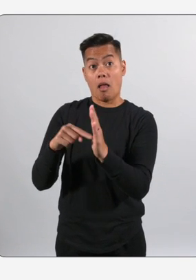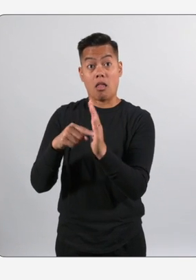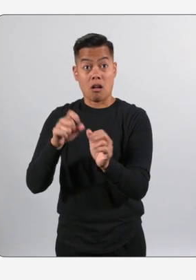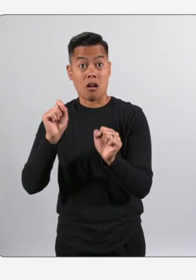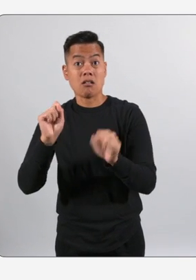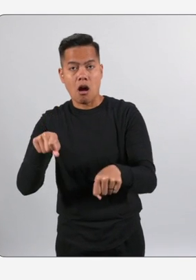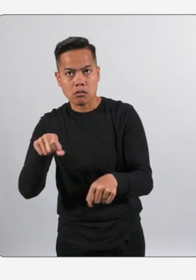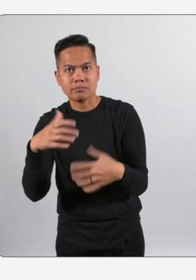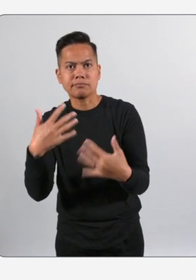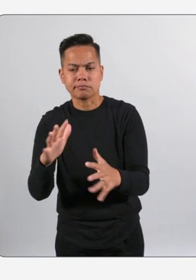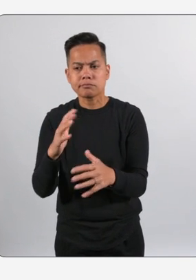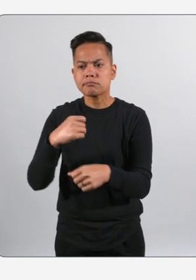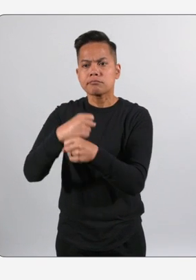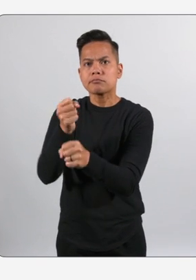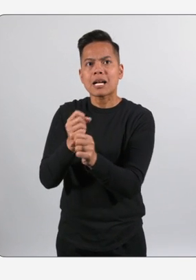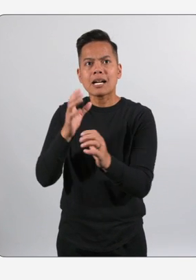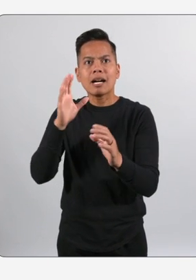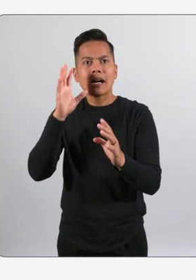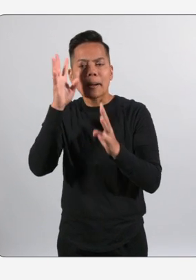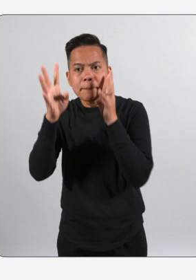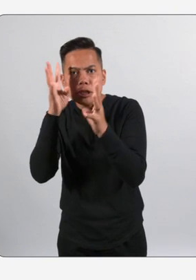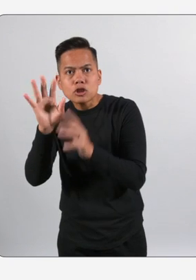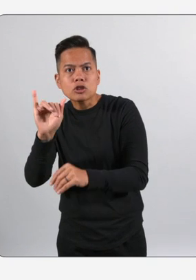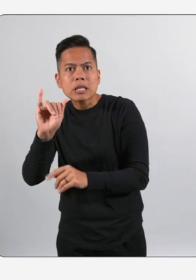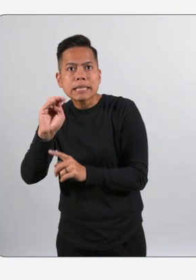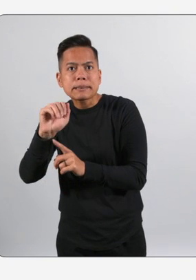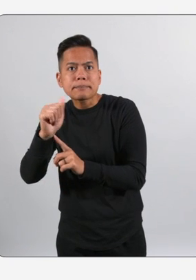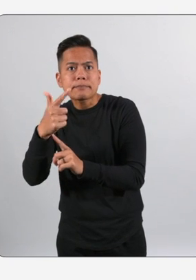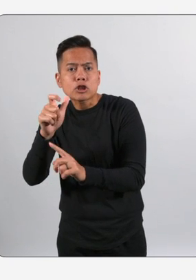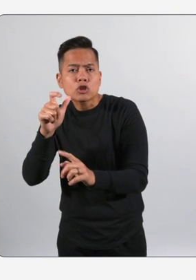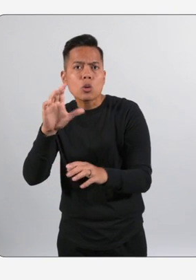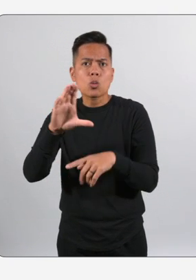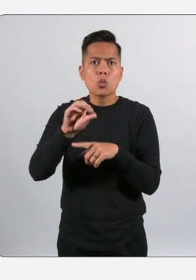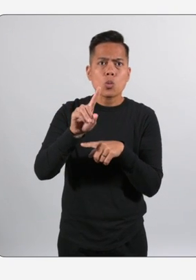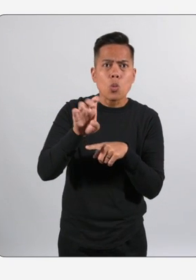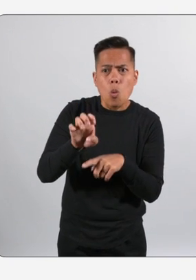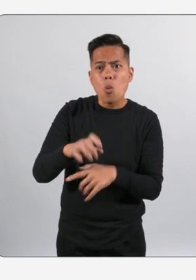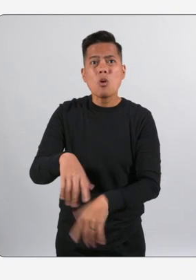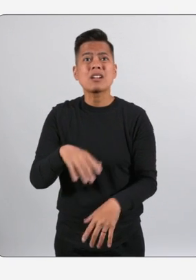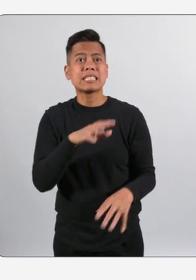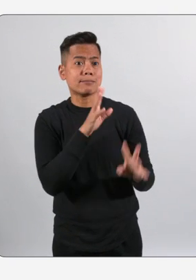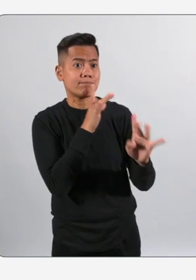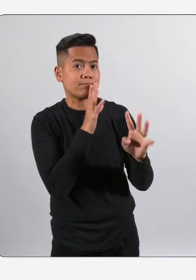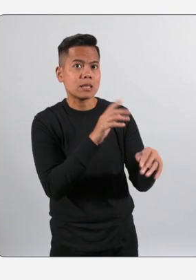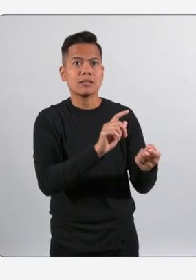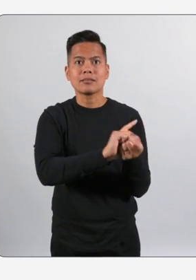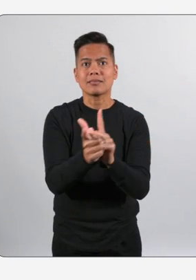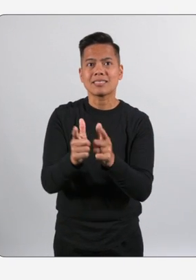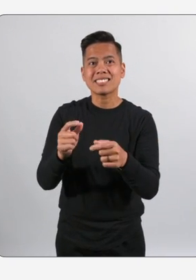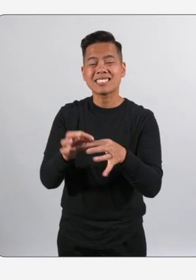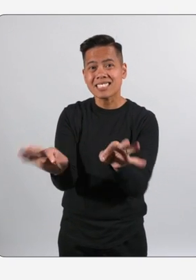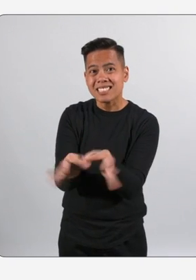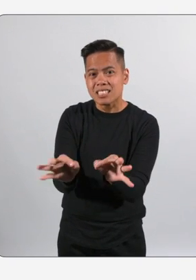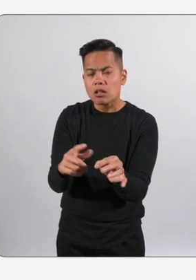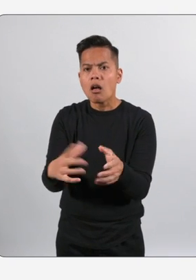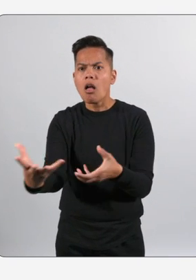images, or into code, and can even turn speech into text so you can engage with customers in their native language.